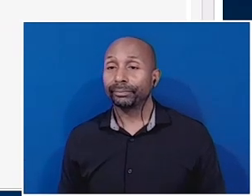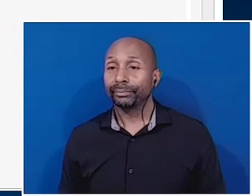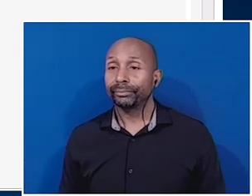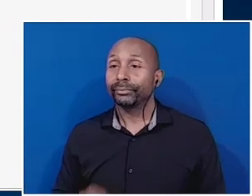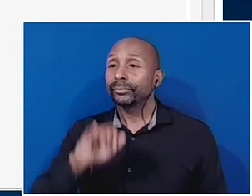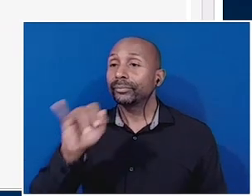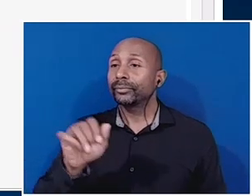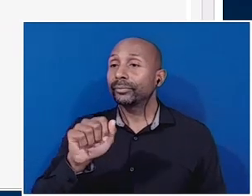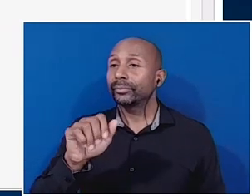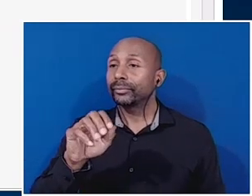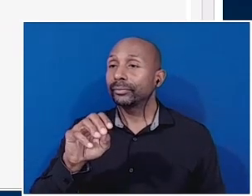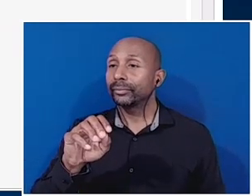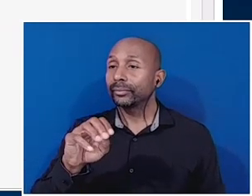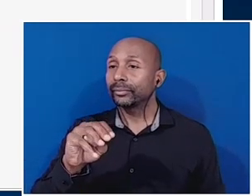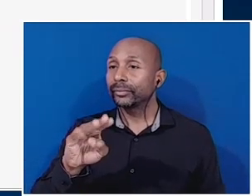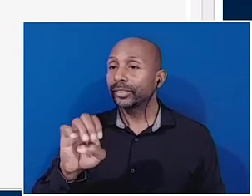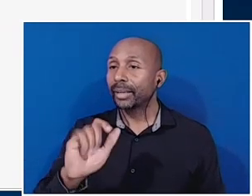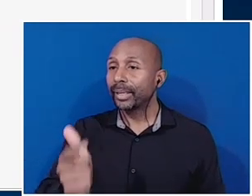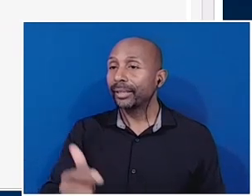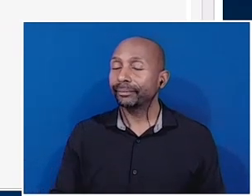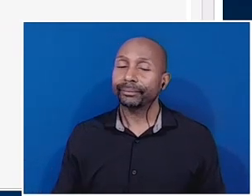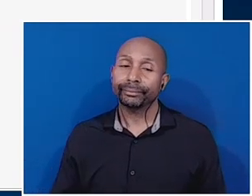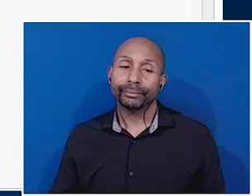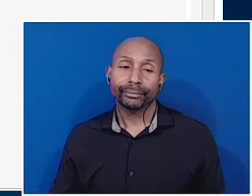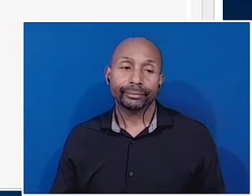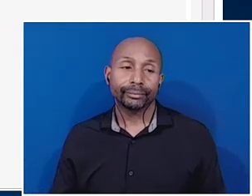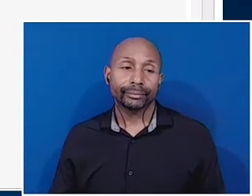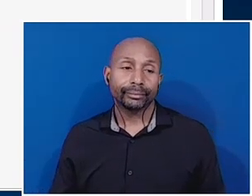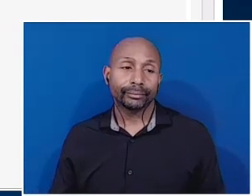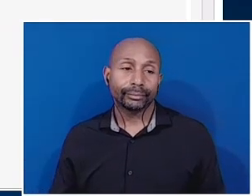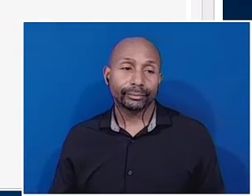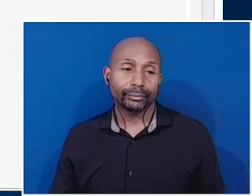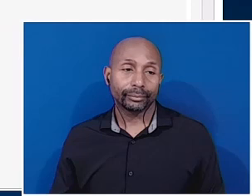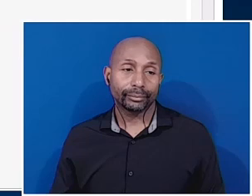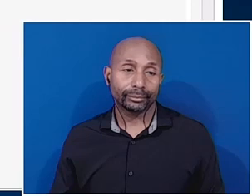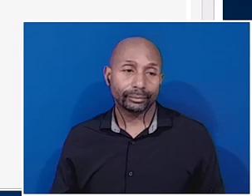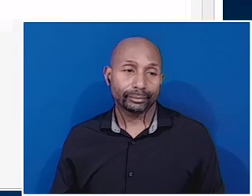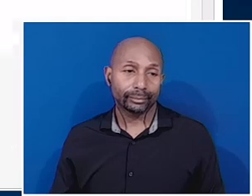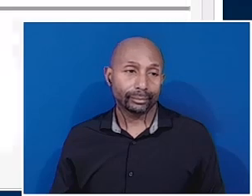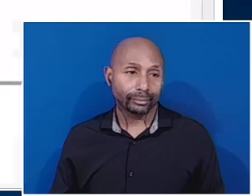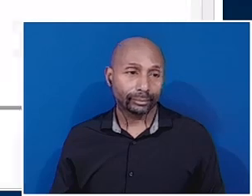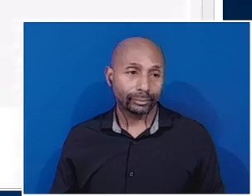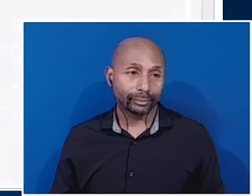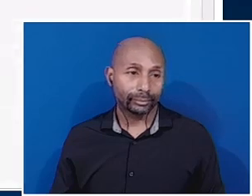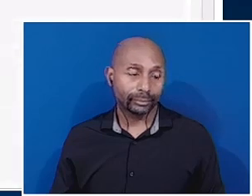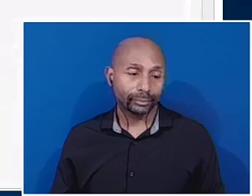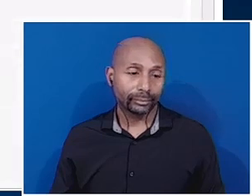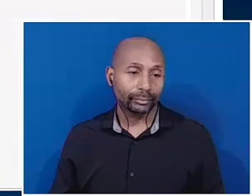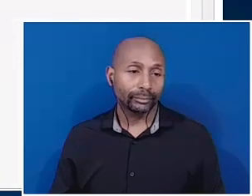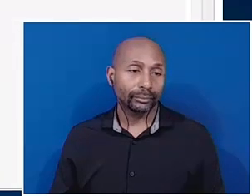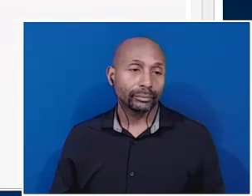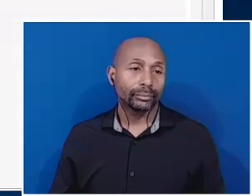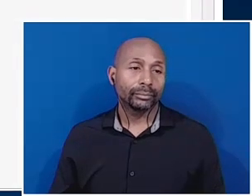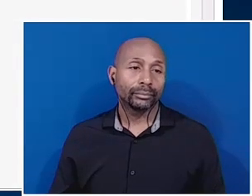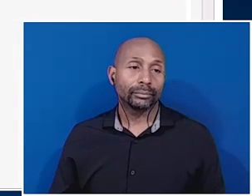Yes. I- back up to the first reference on decision letter.